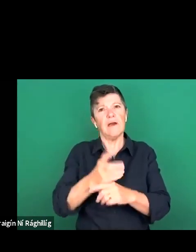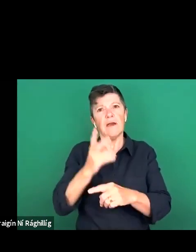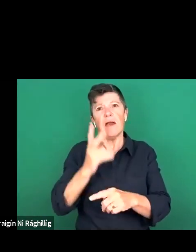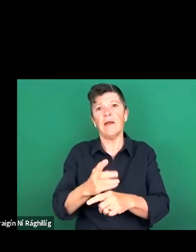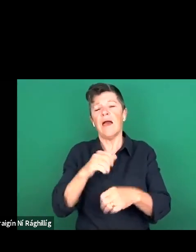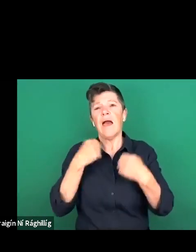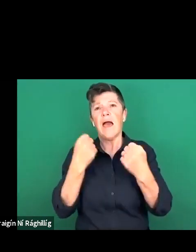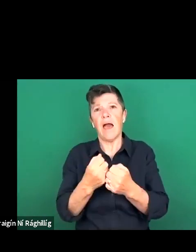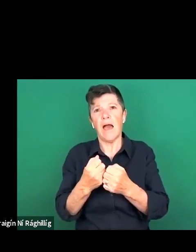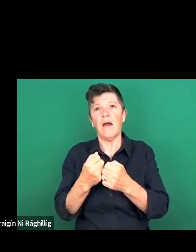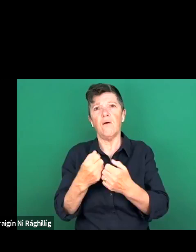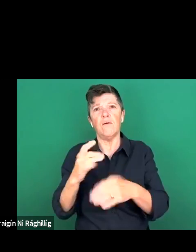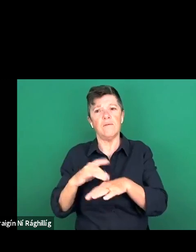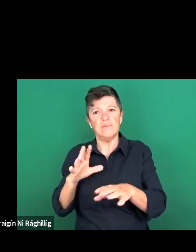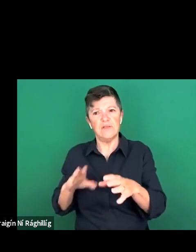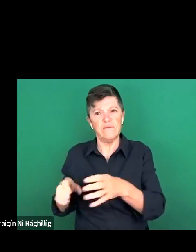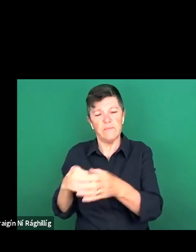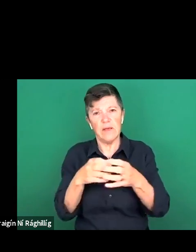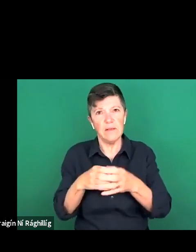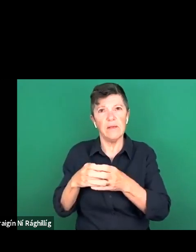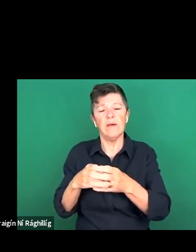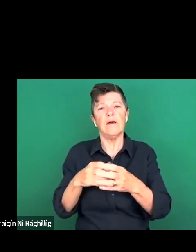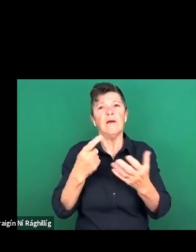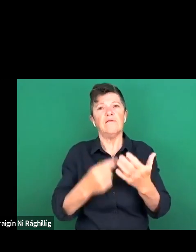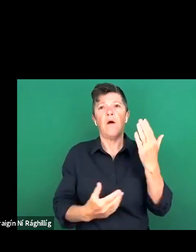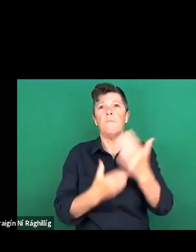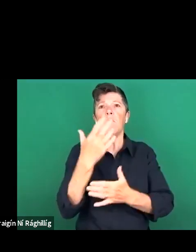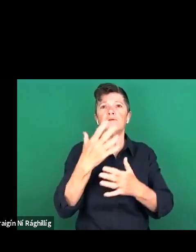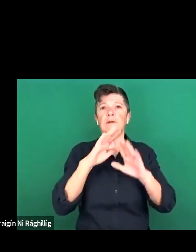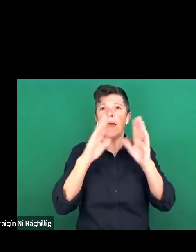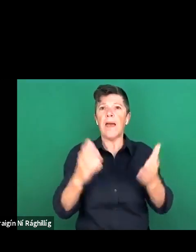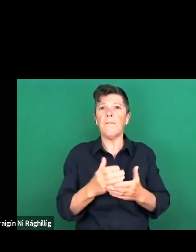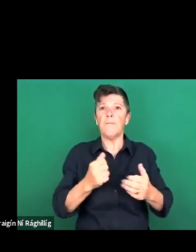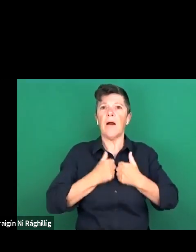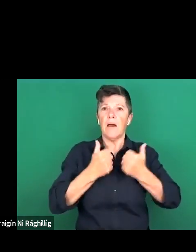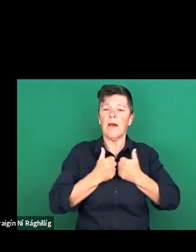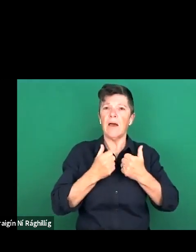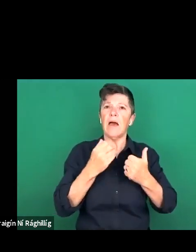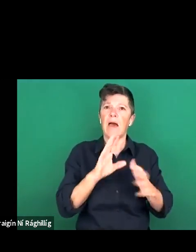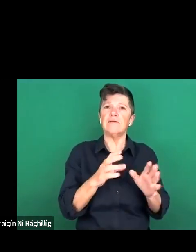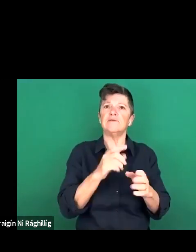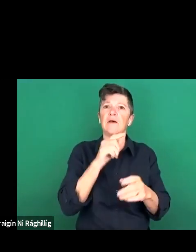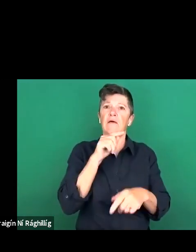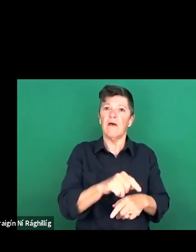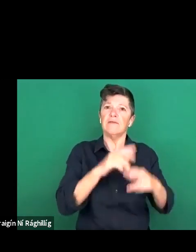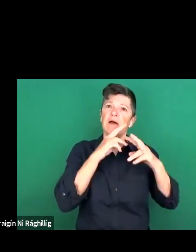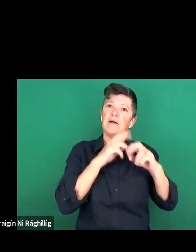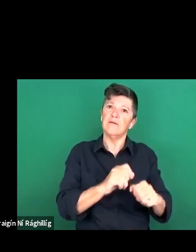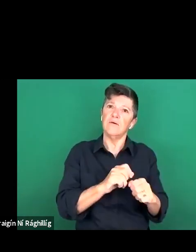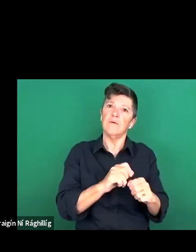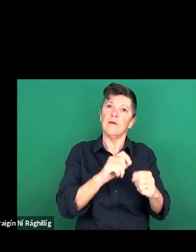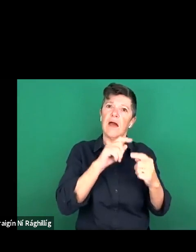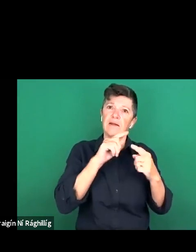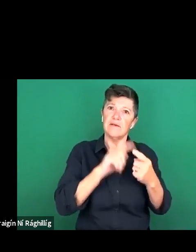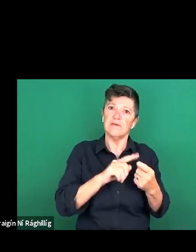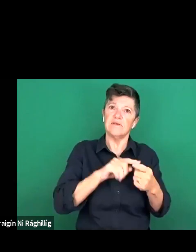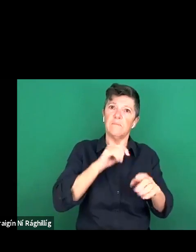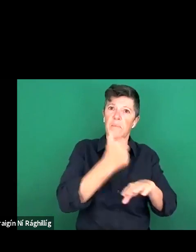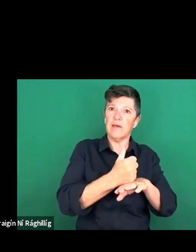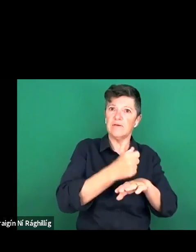and working to the transformation and repair. What this would involve is to rethink